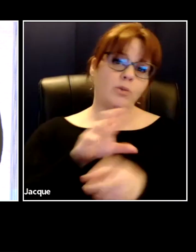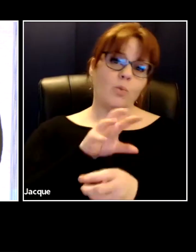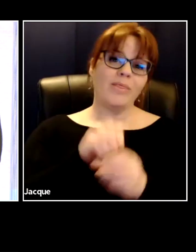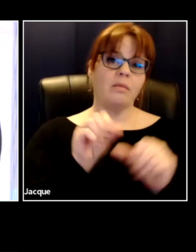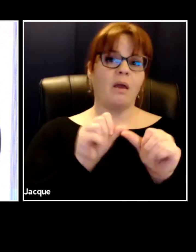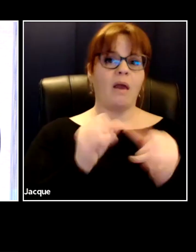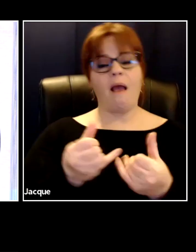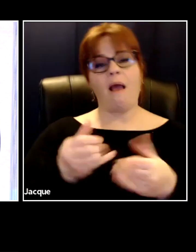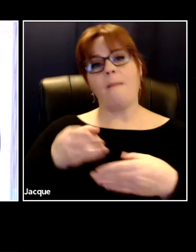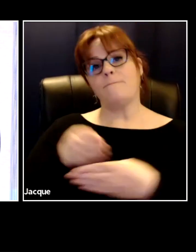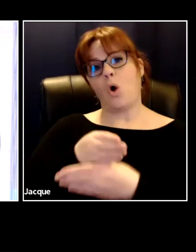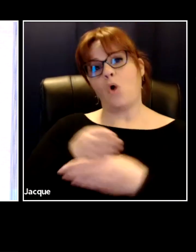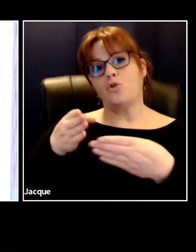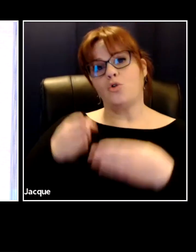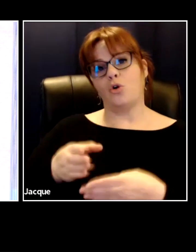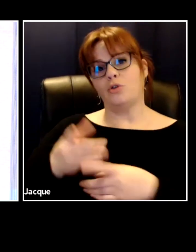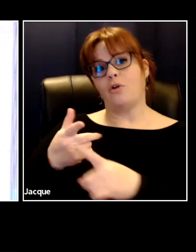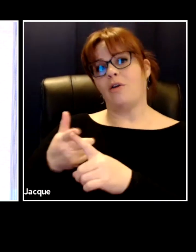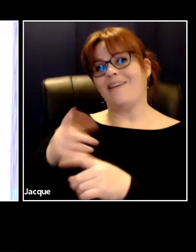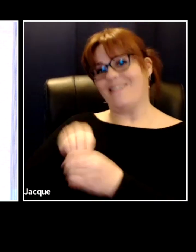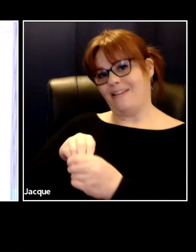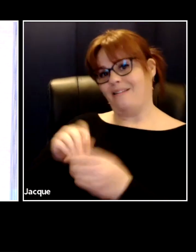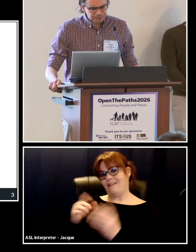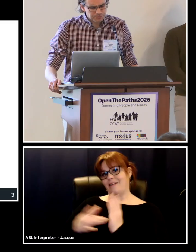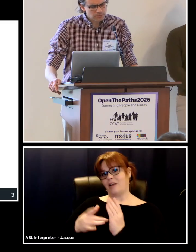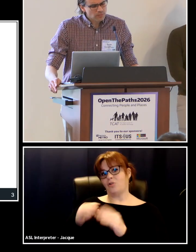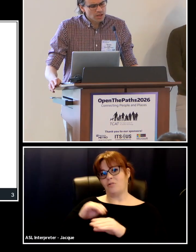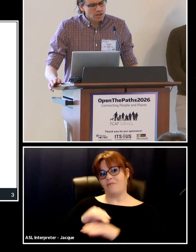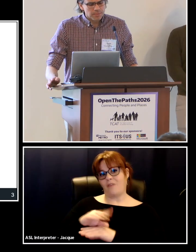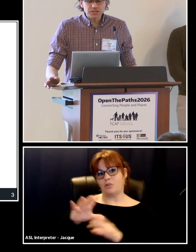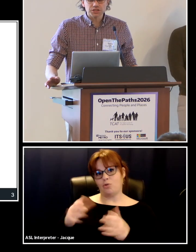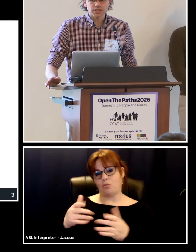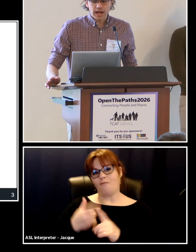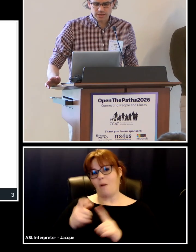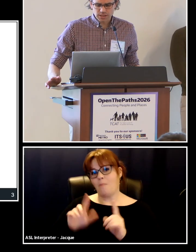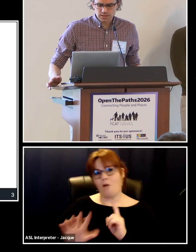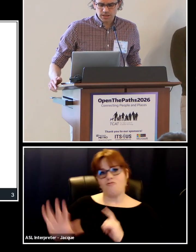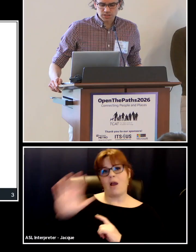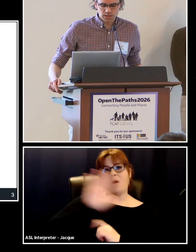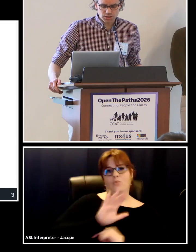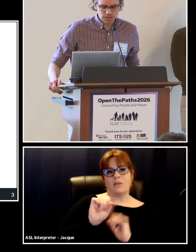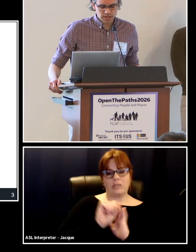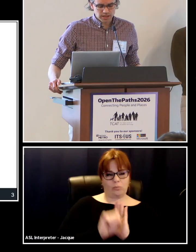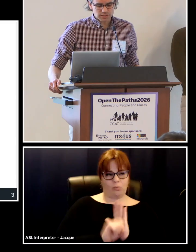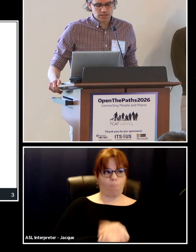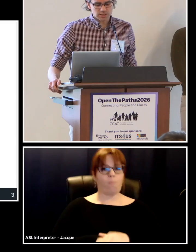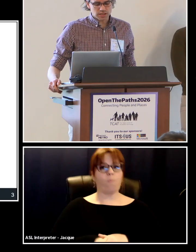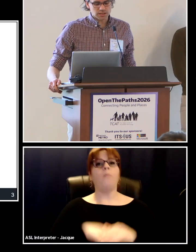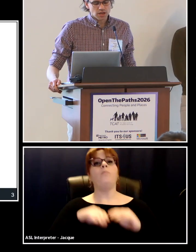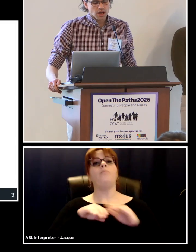a technical advisory group from around the state. Basically, an access to destinations analysis is